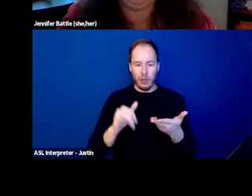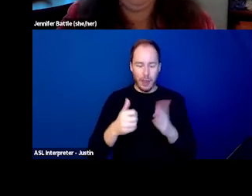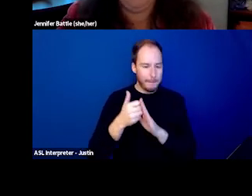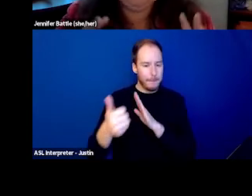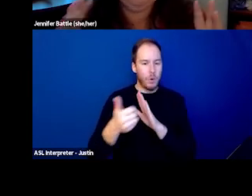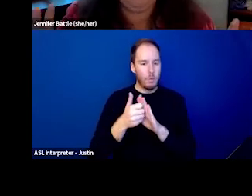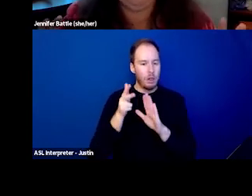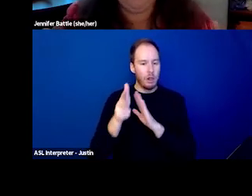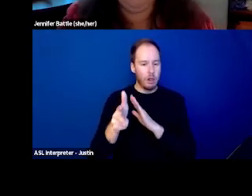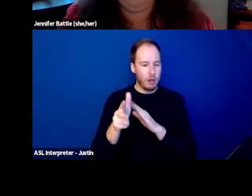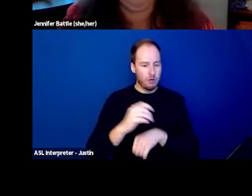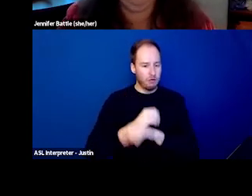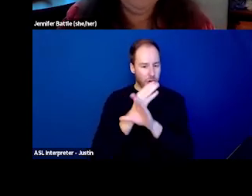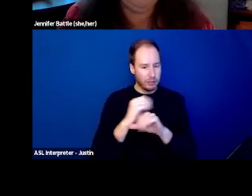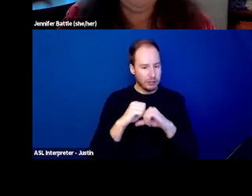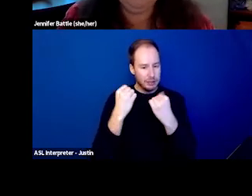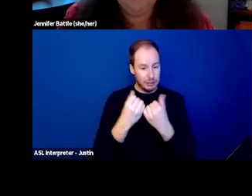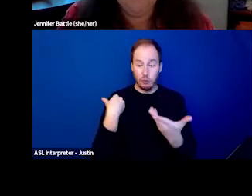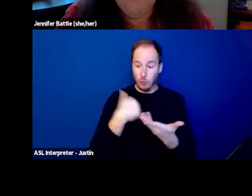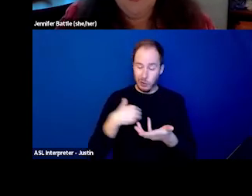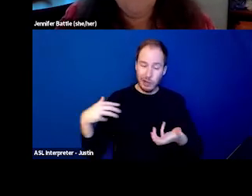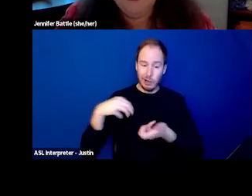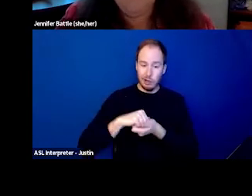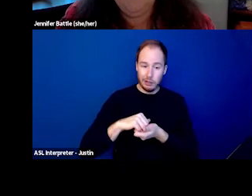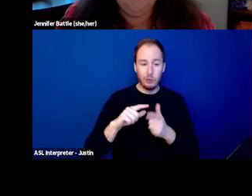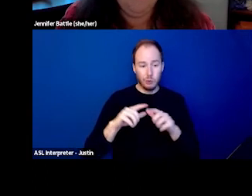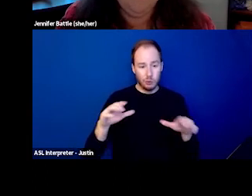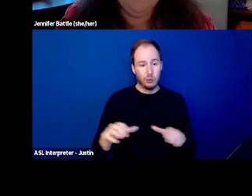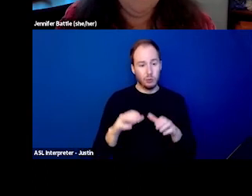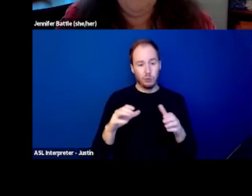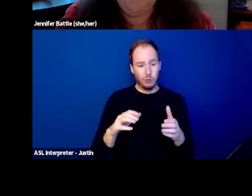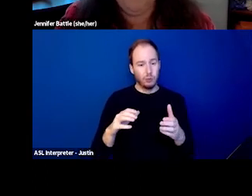So us working together to really do integrator reliability.